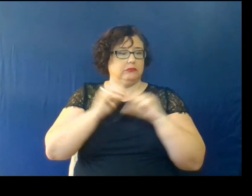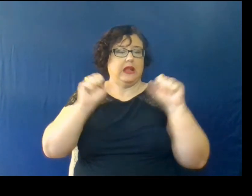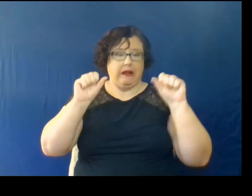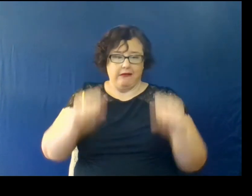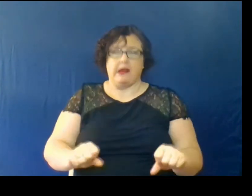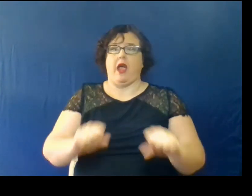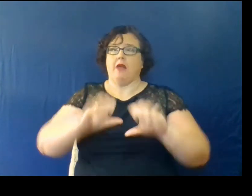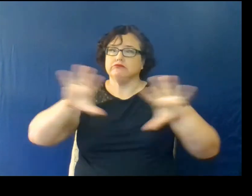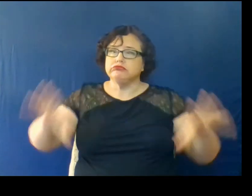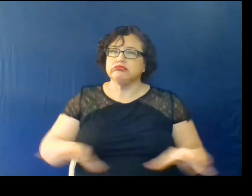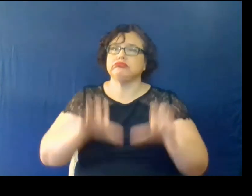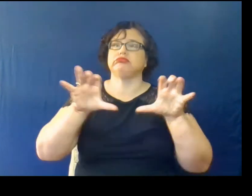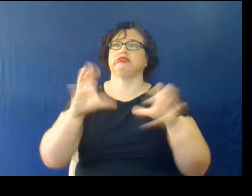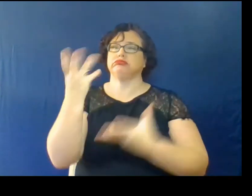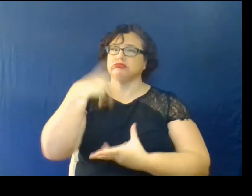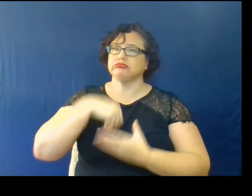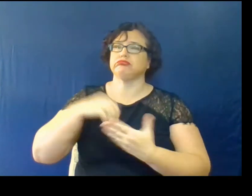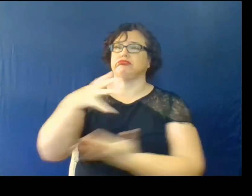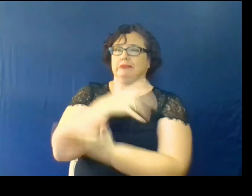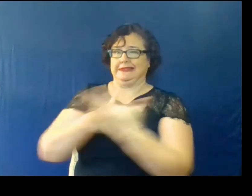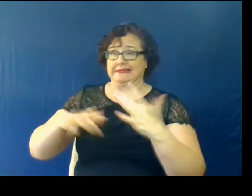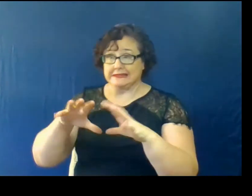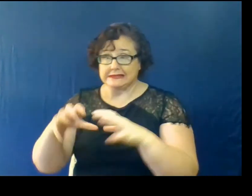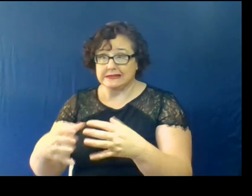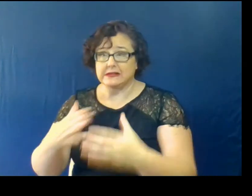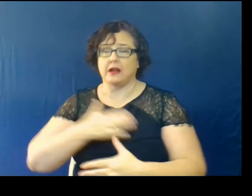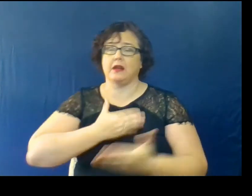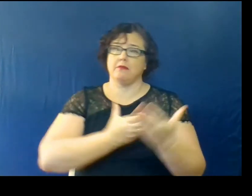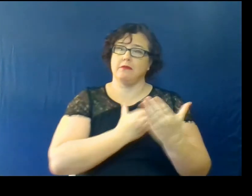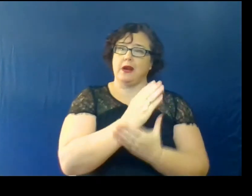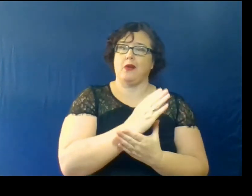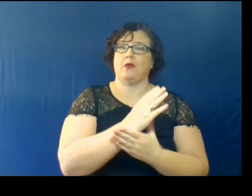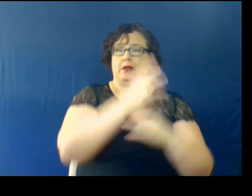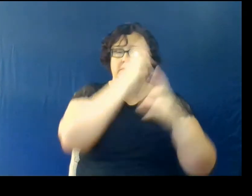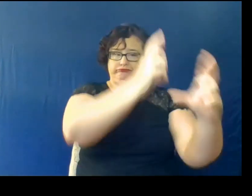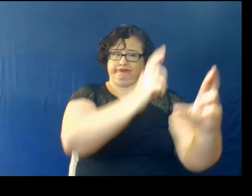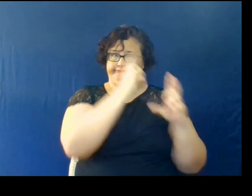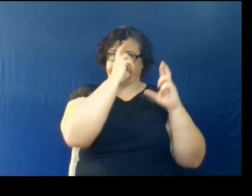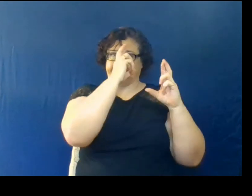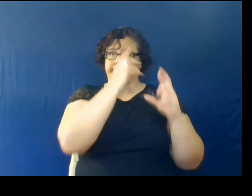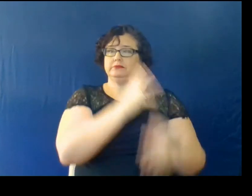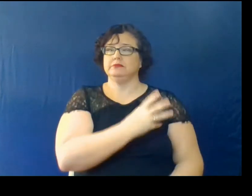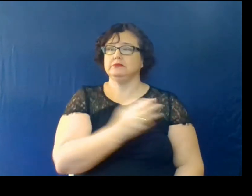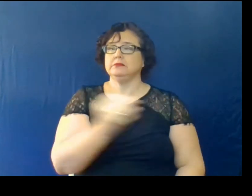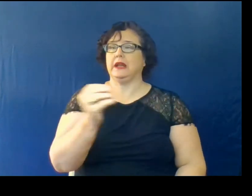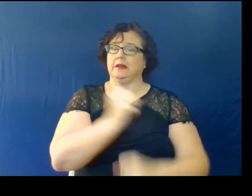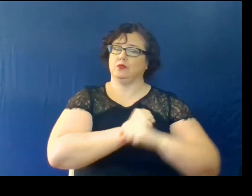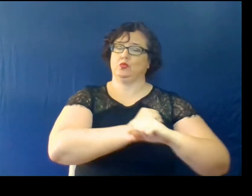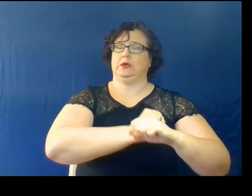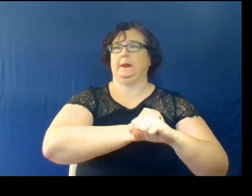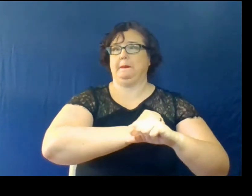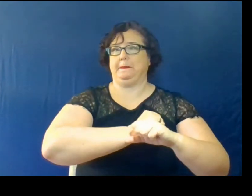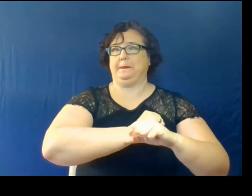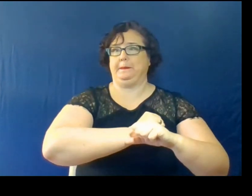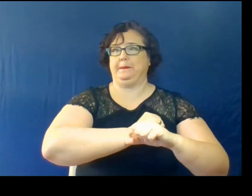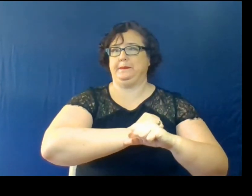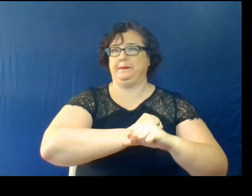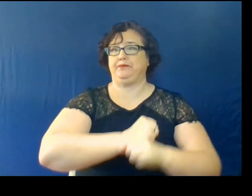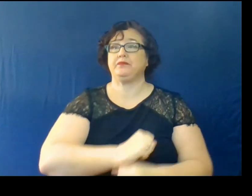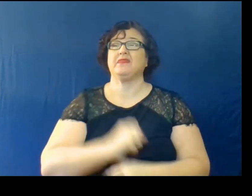society, that my rights are always respected and protected. So it's a huge responsibility. And